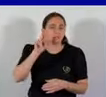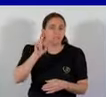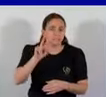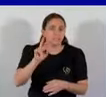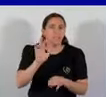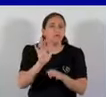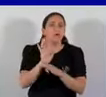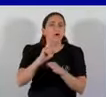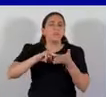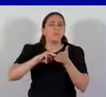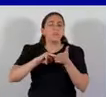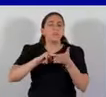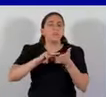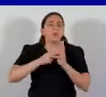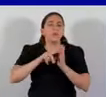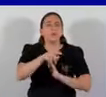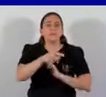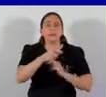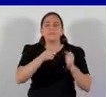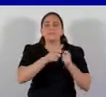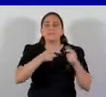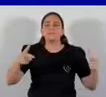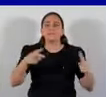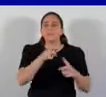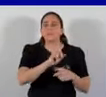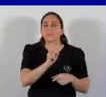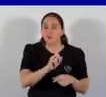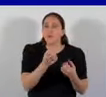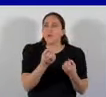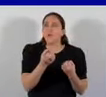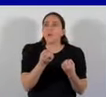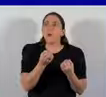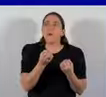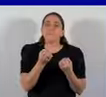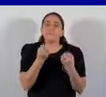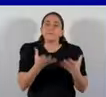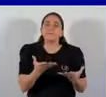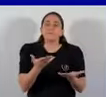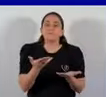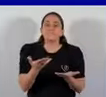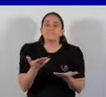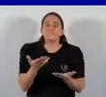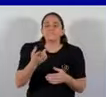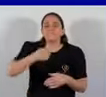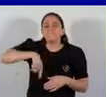But not as a problem to explain growth, 1903-03-3000